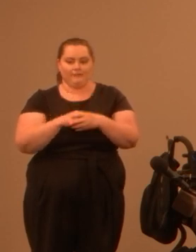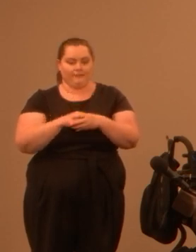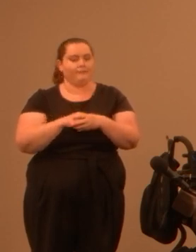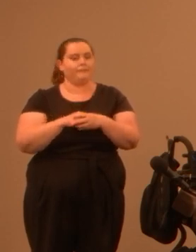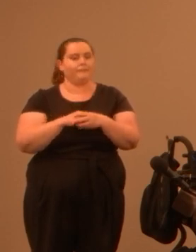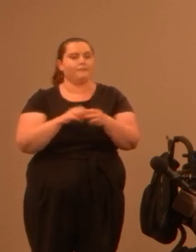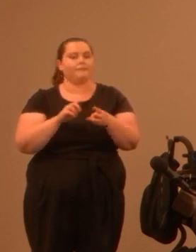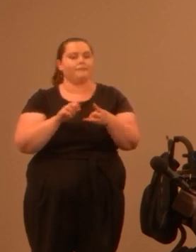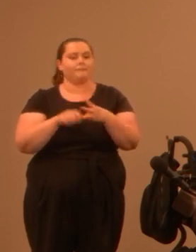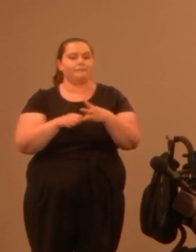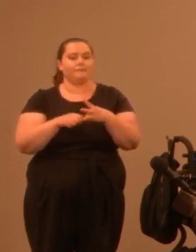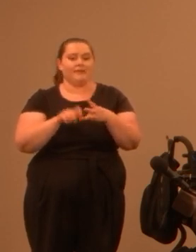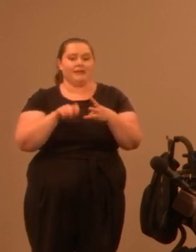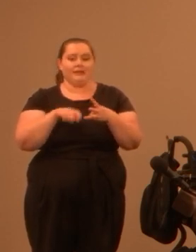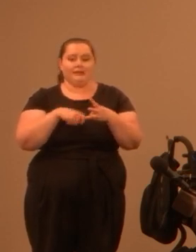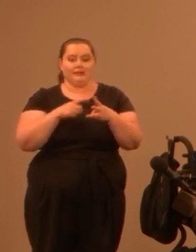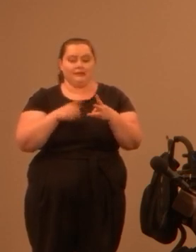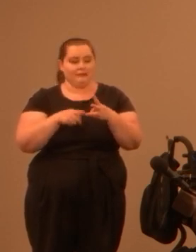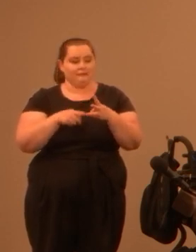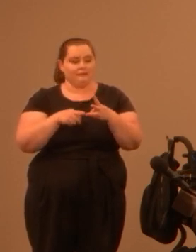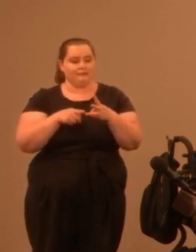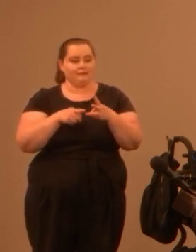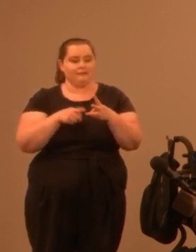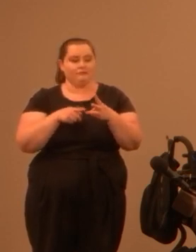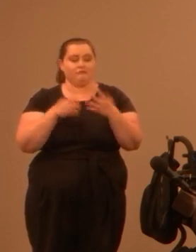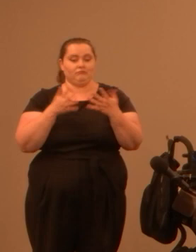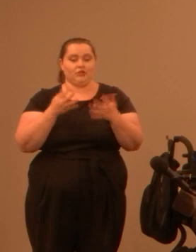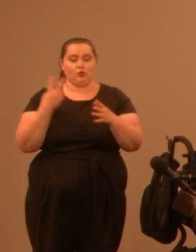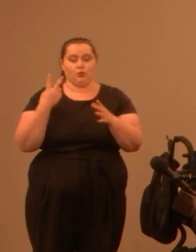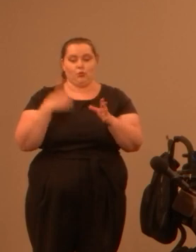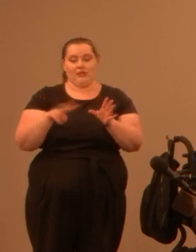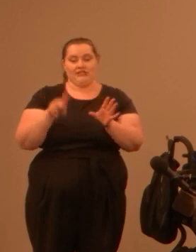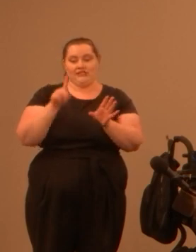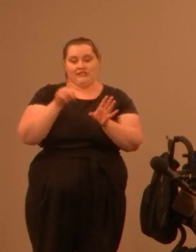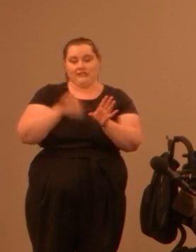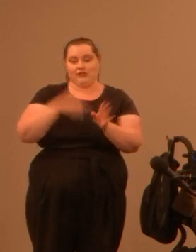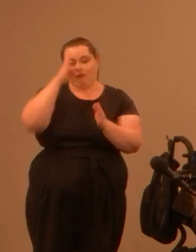our next nominee, boasts over 20 years of experience as a champion of